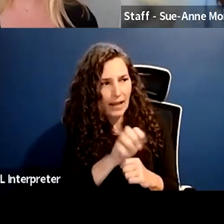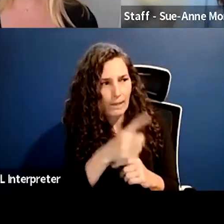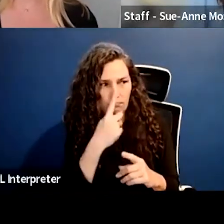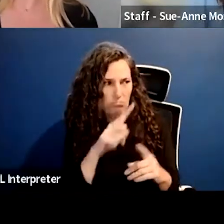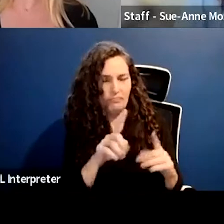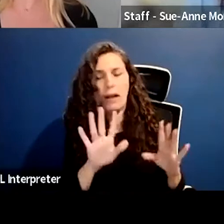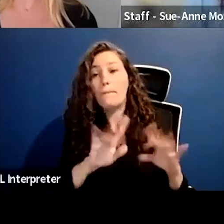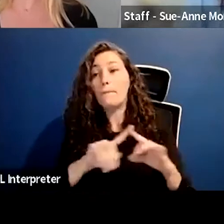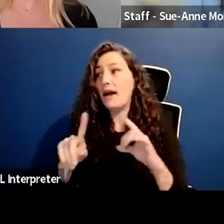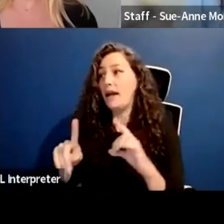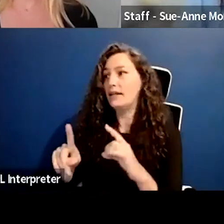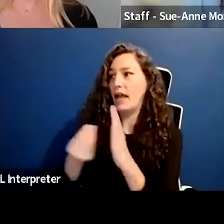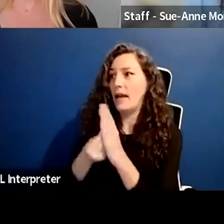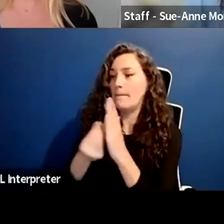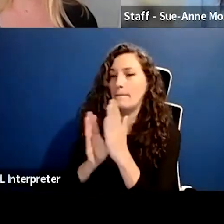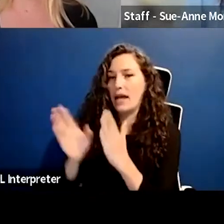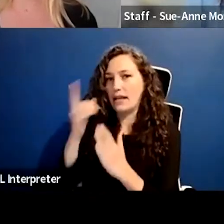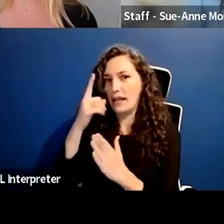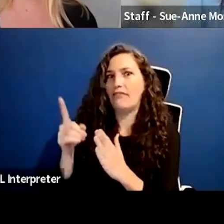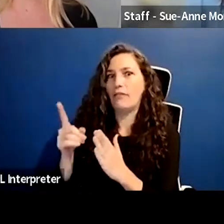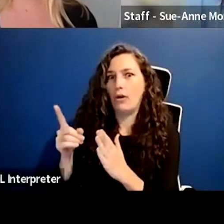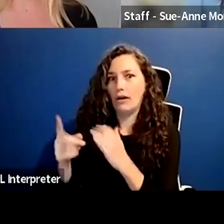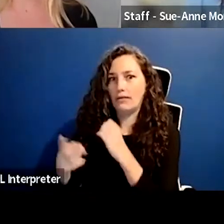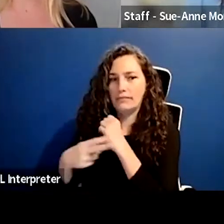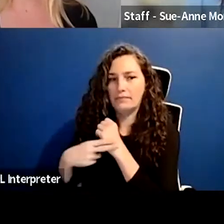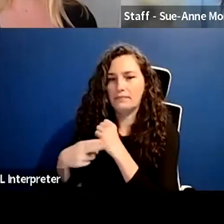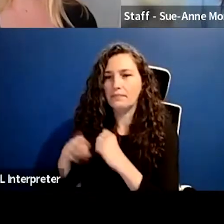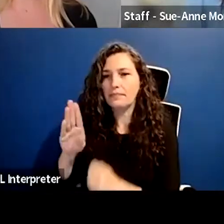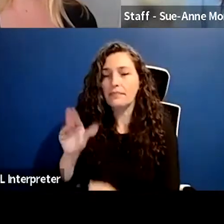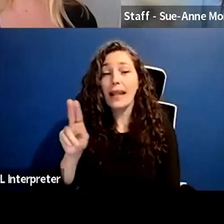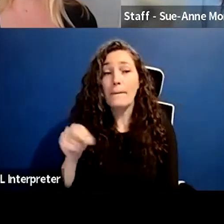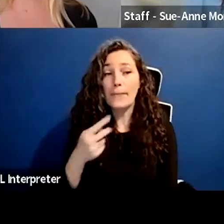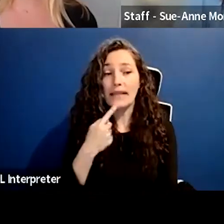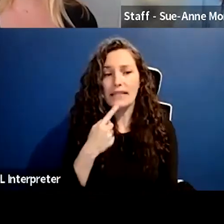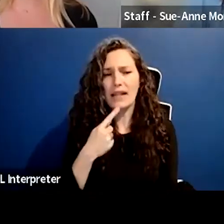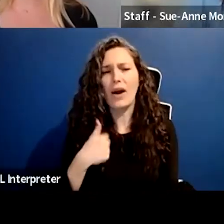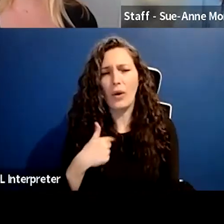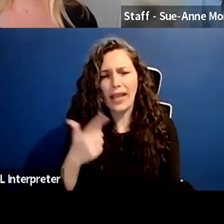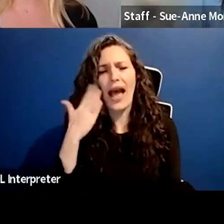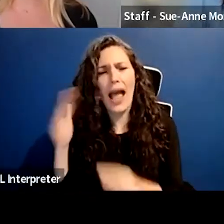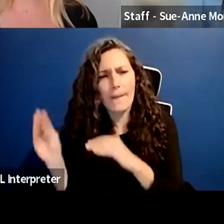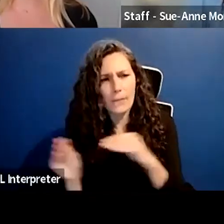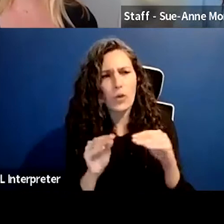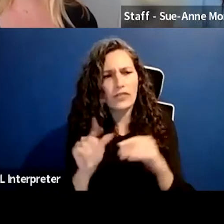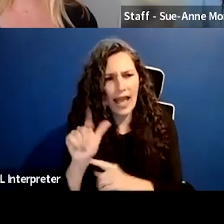it's one of those things I know when I first, you know, moved to LA and was being an actor, you know,